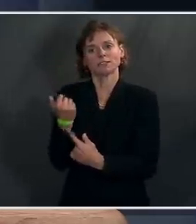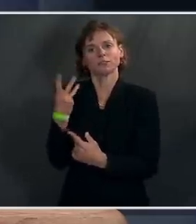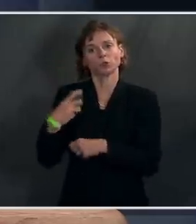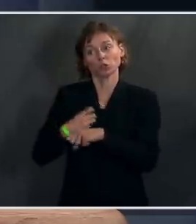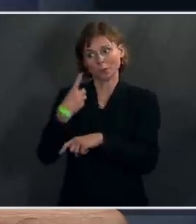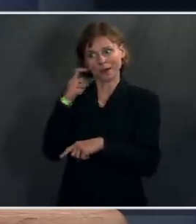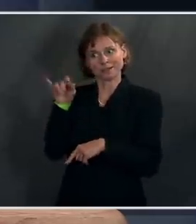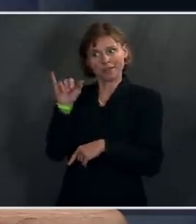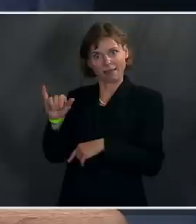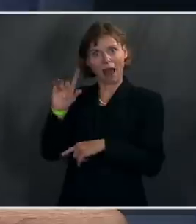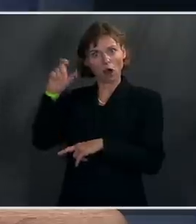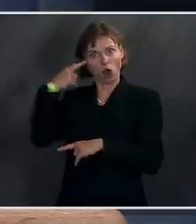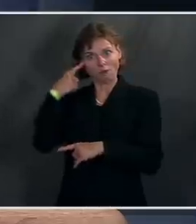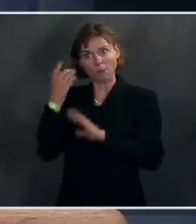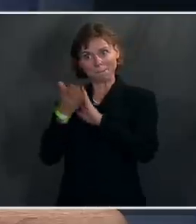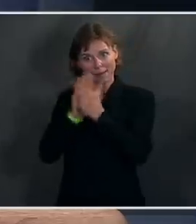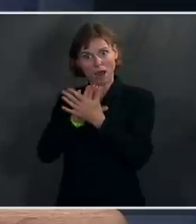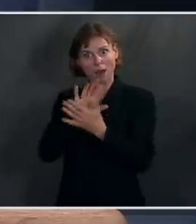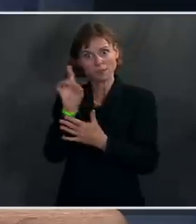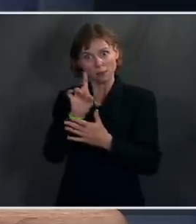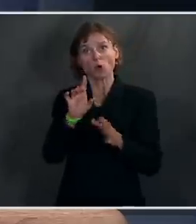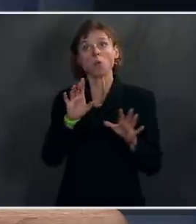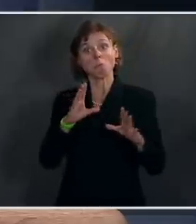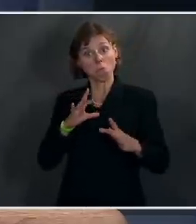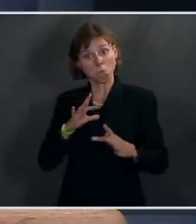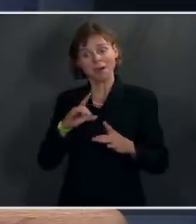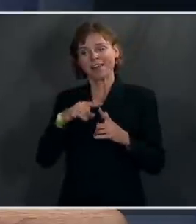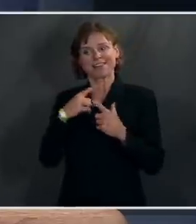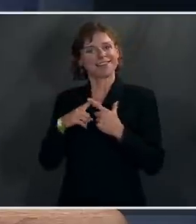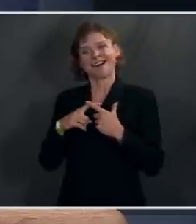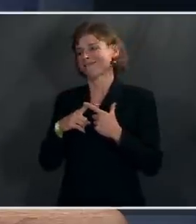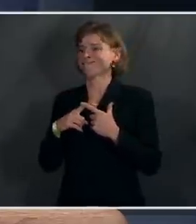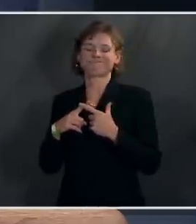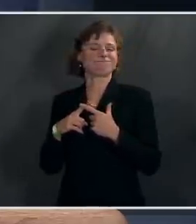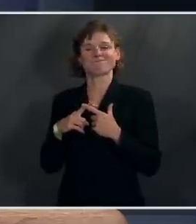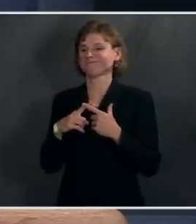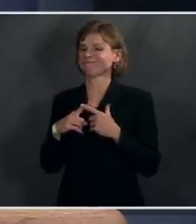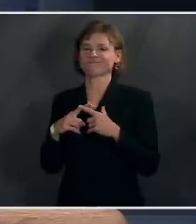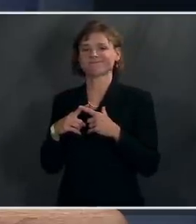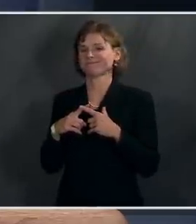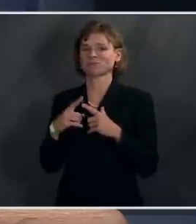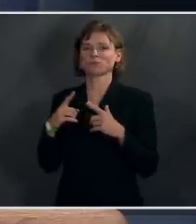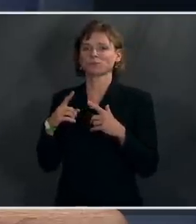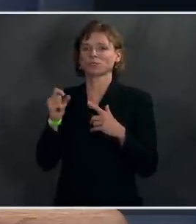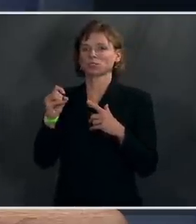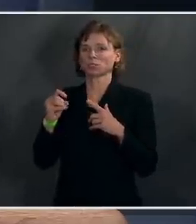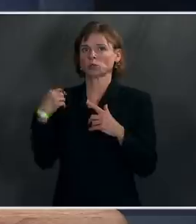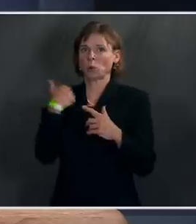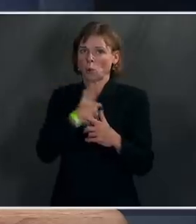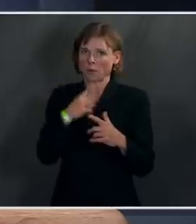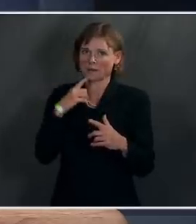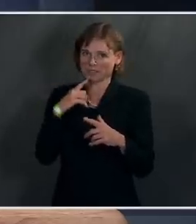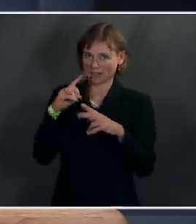There are -- there has been a rollback of those. And obviously looking at sanctions is a big tool that would certainly be assessed.